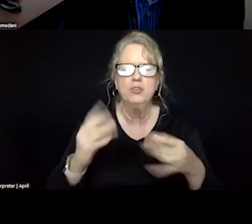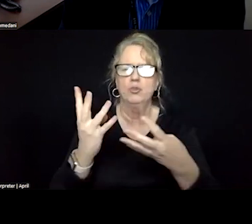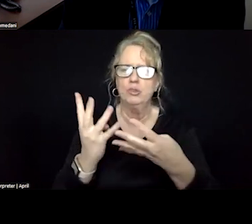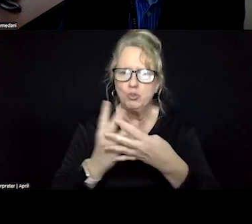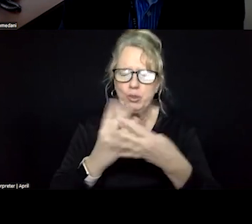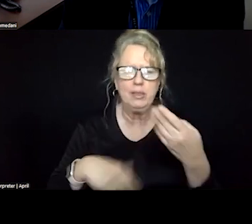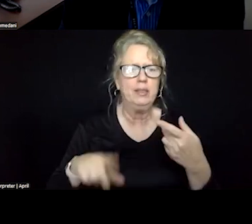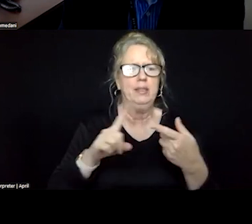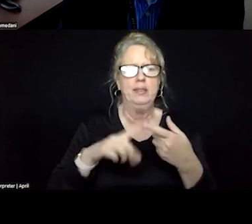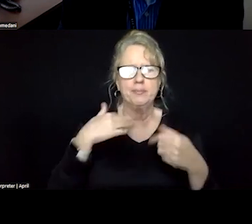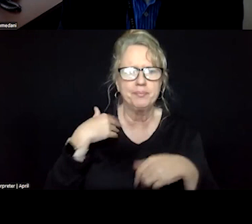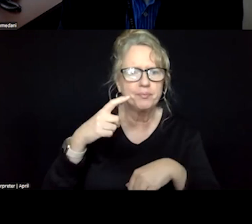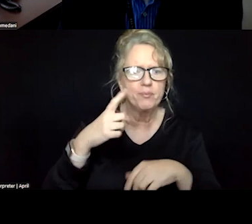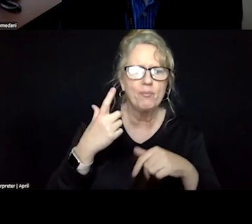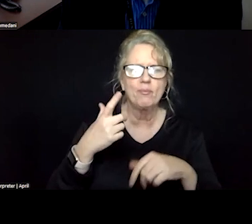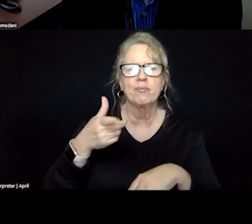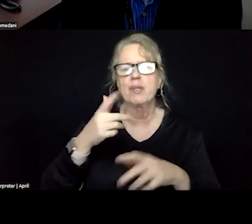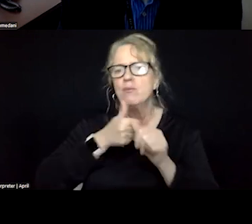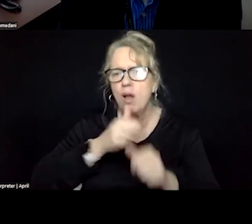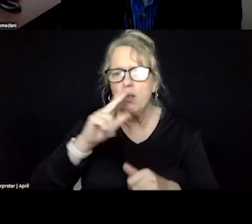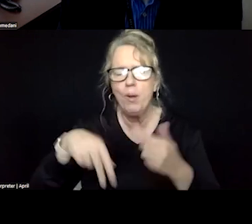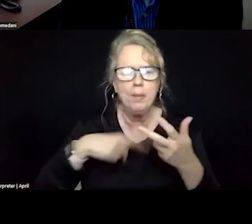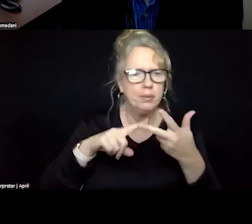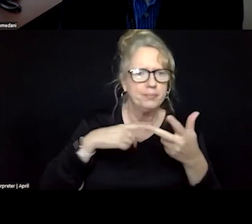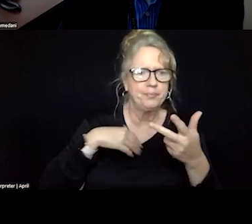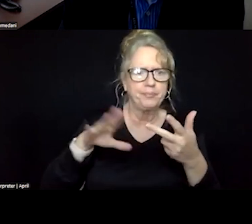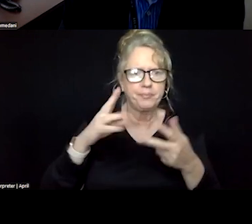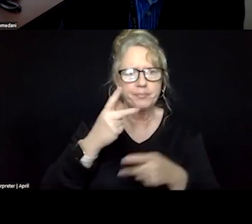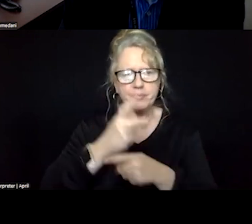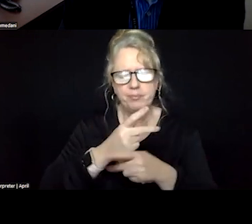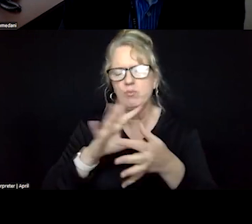HEARING CONTACTS AND FOLLOWUP AND CARE AND COORDINATIONS AND